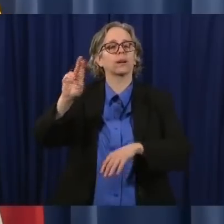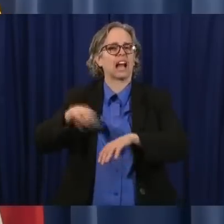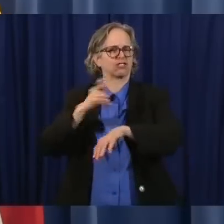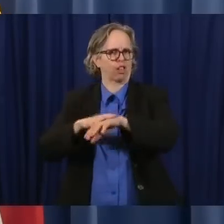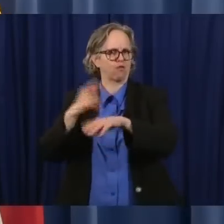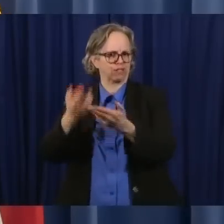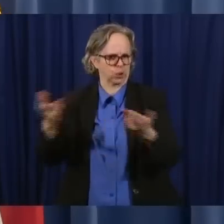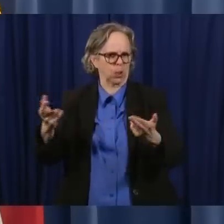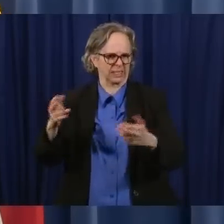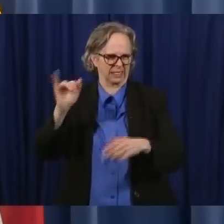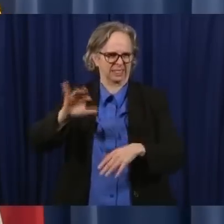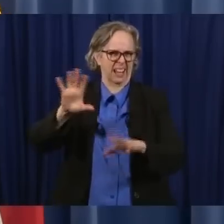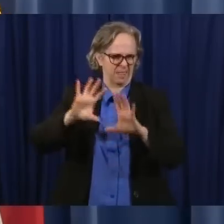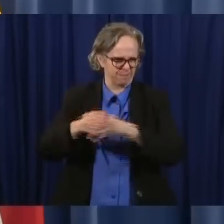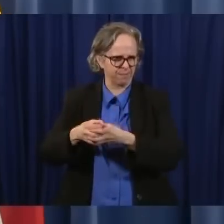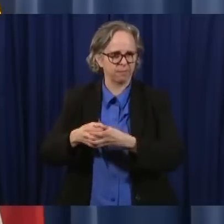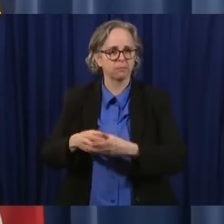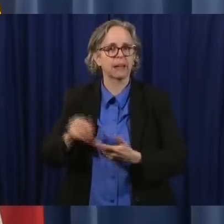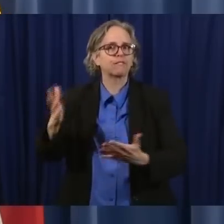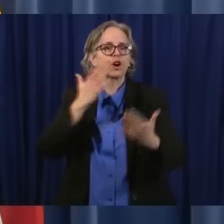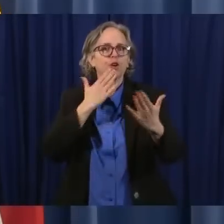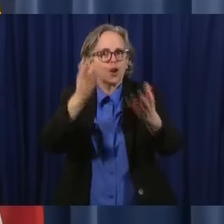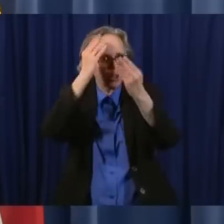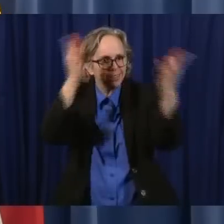DIRECTOR MARY MERTON THE OHIO DEPARTMENT OF NATURAL